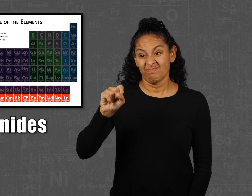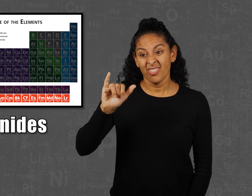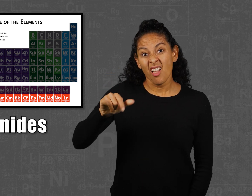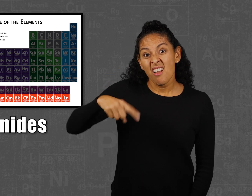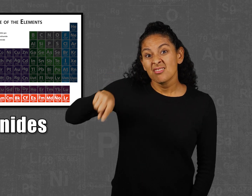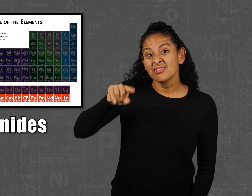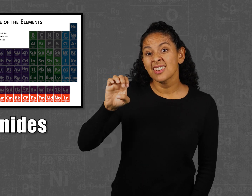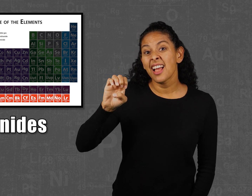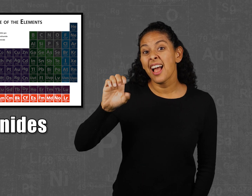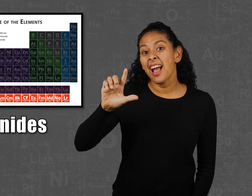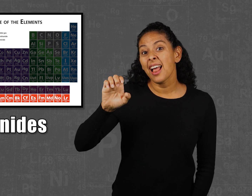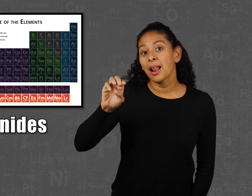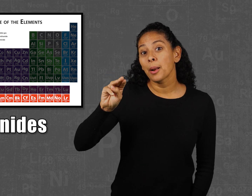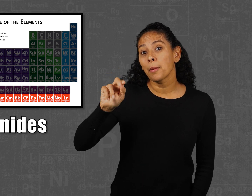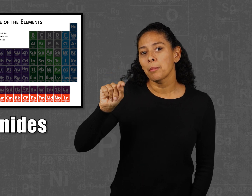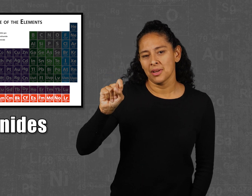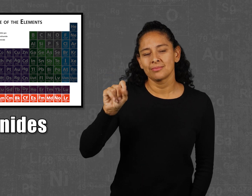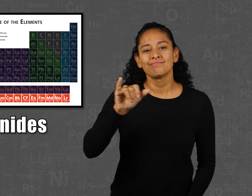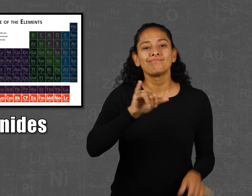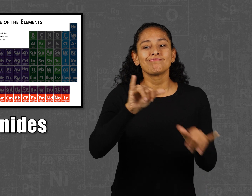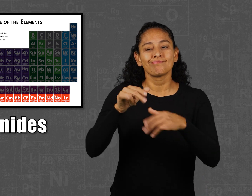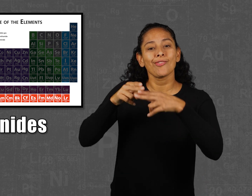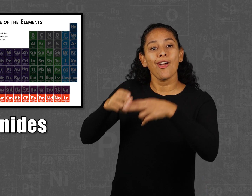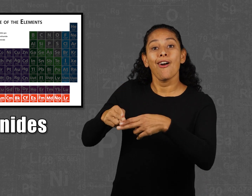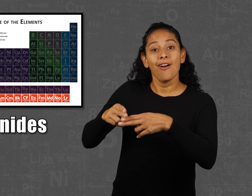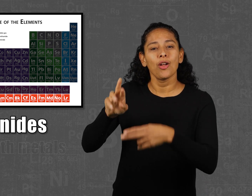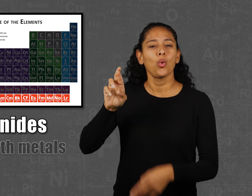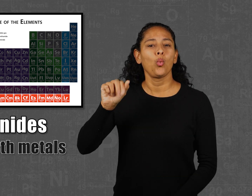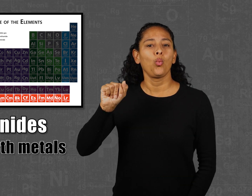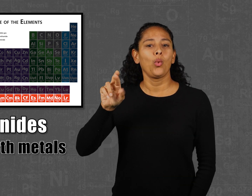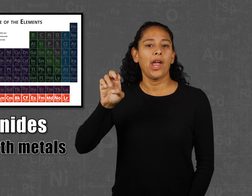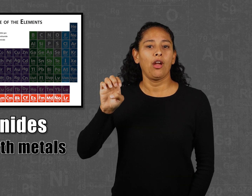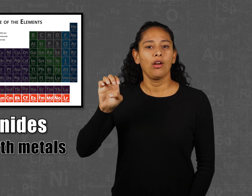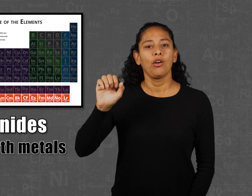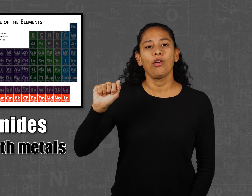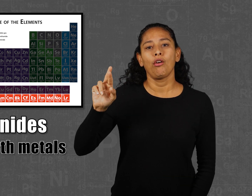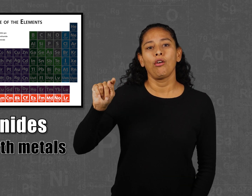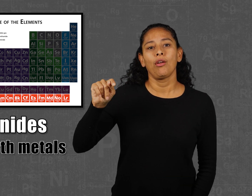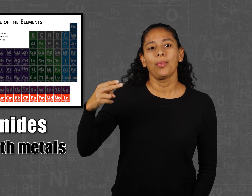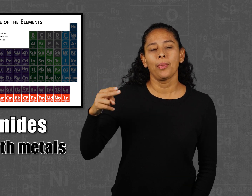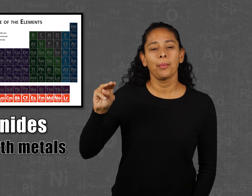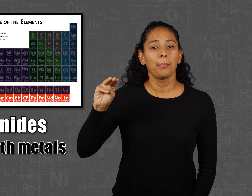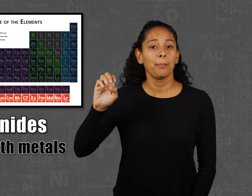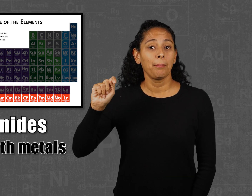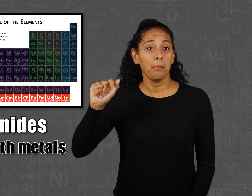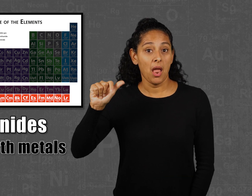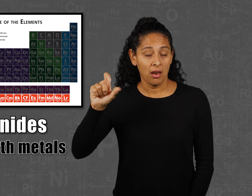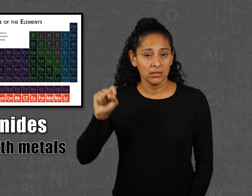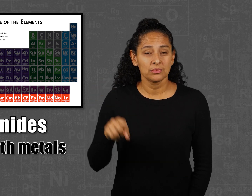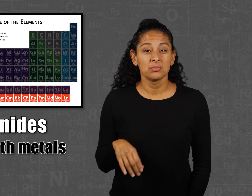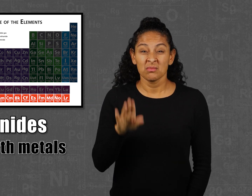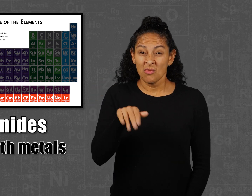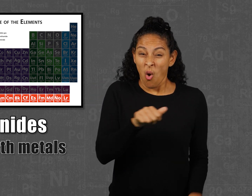These elements are also referred to as rare earth metals.